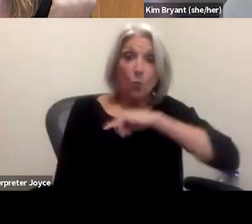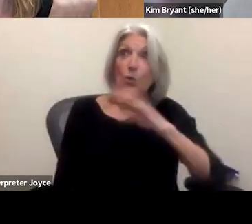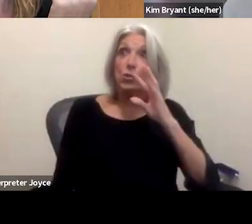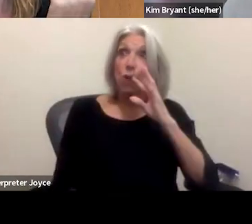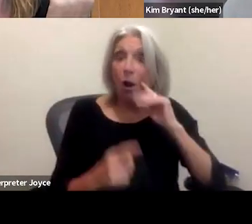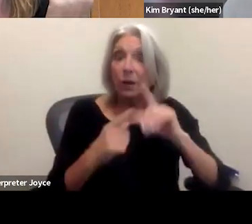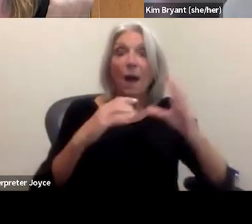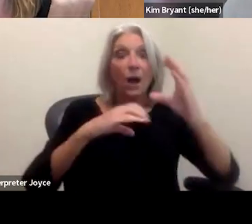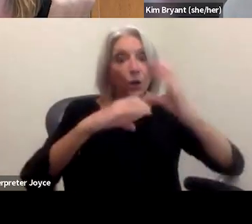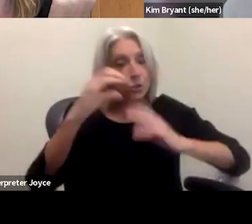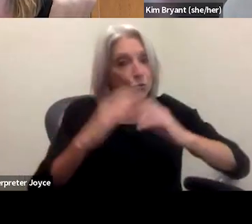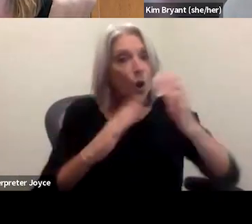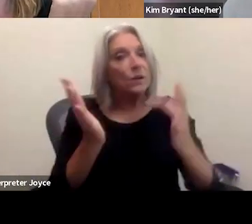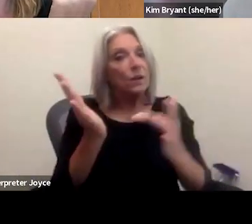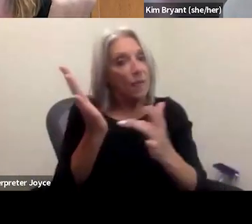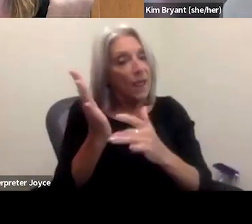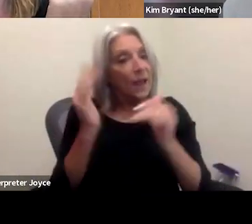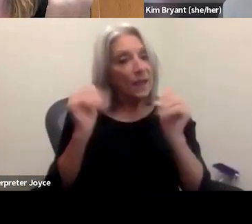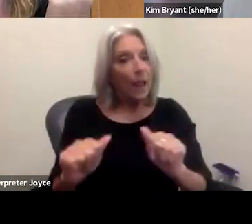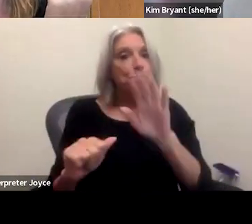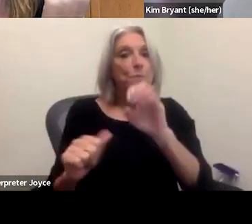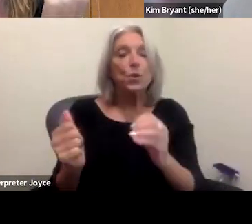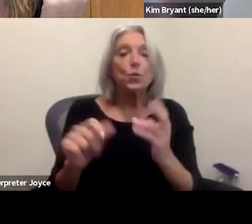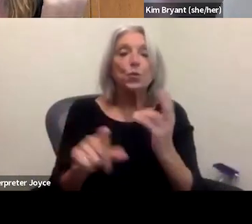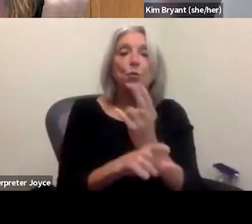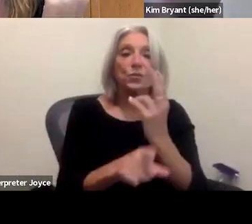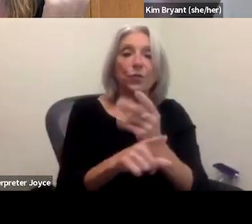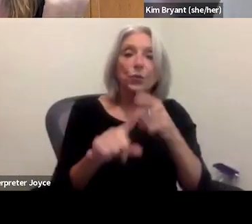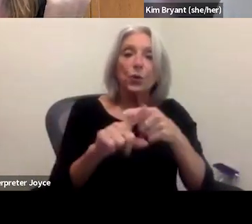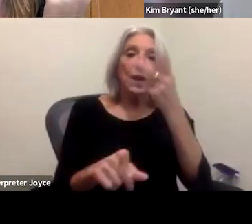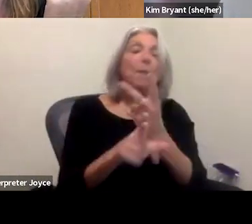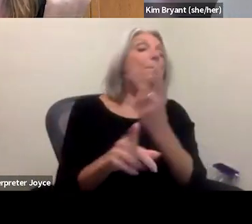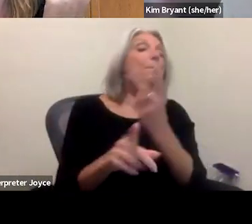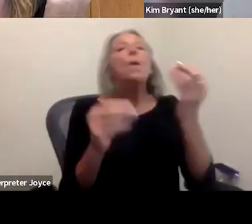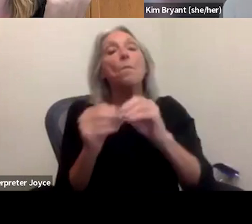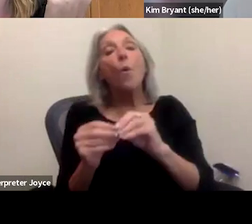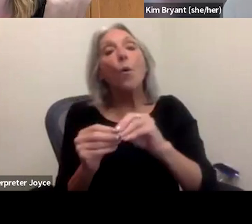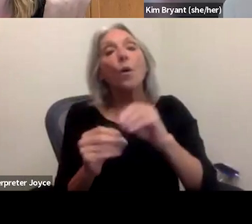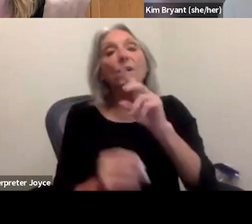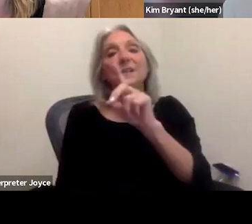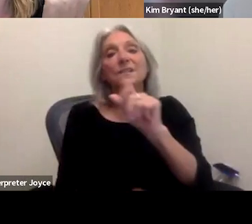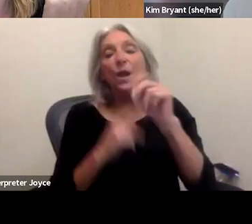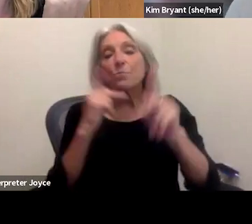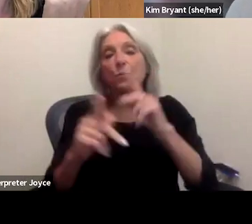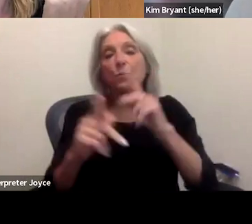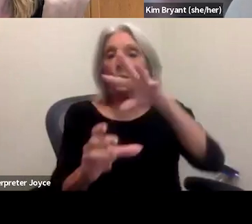that might be useful that could keep more disabled people in the construction workforce, for instance.